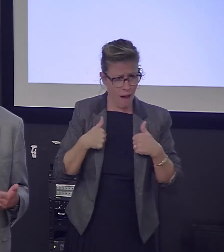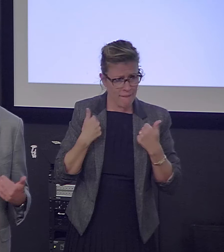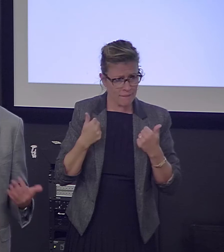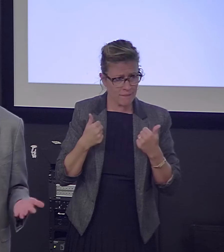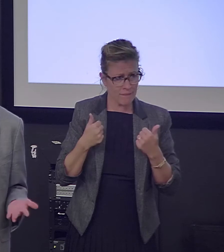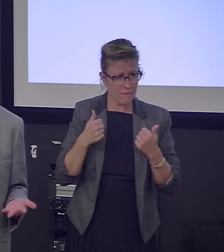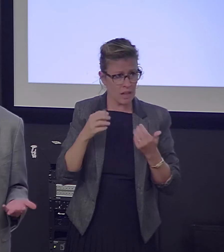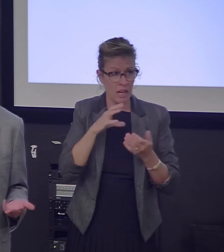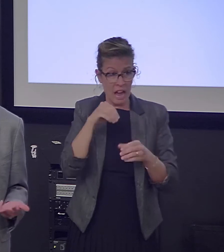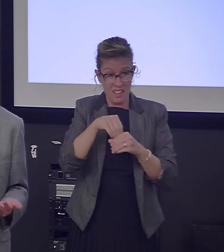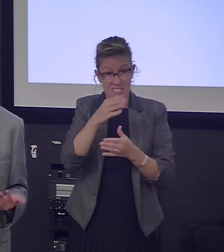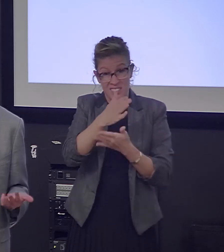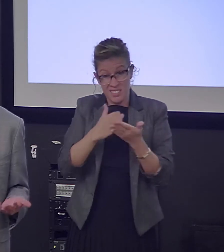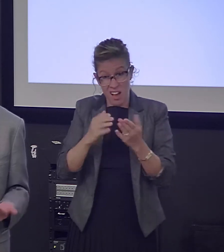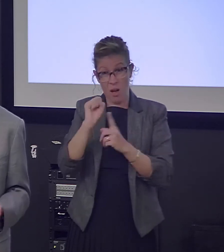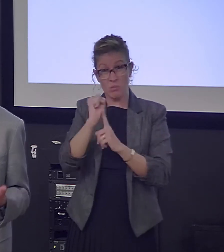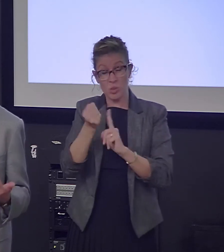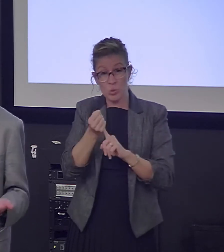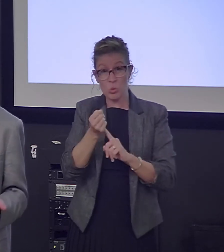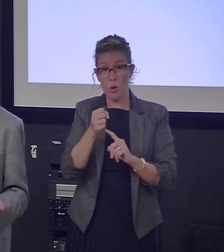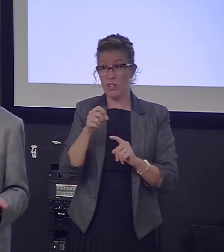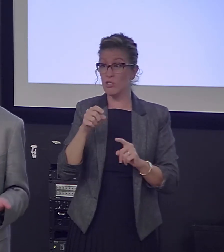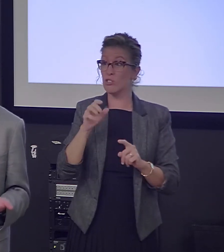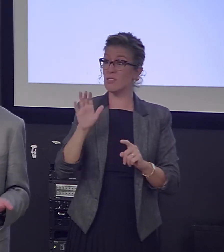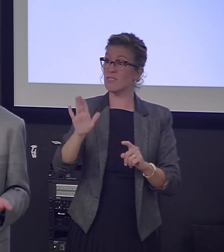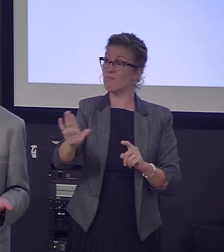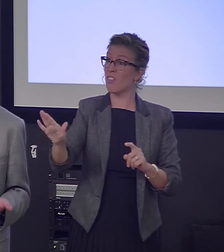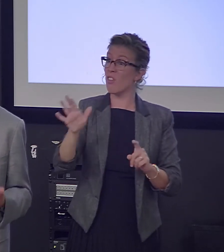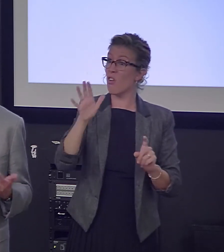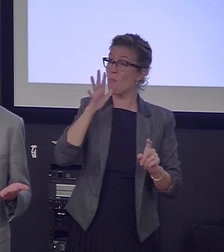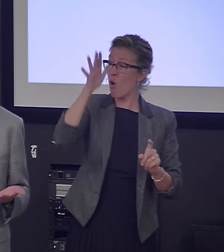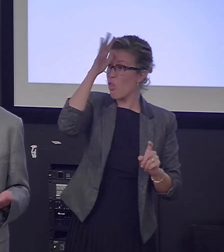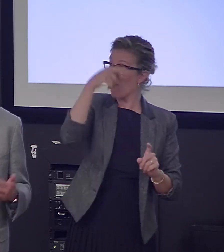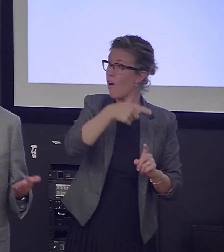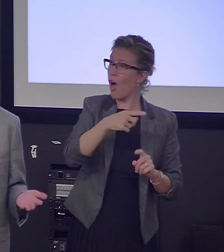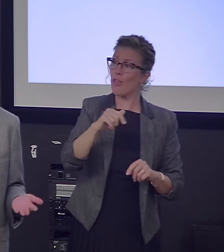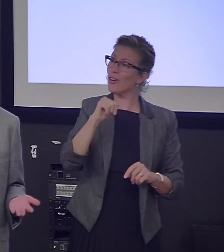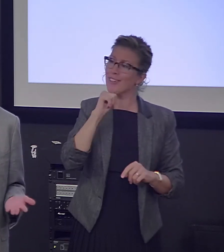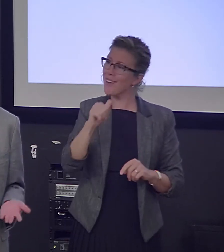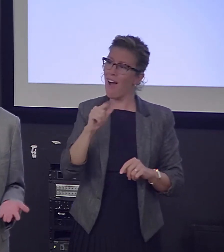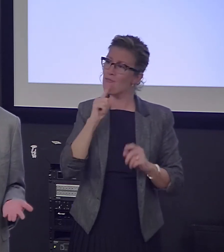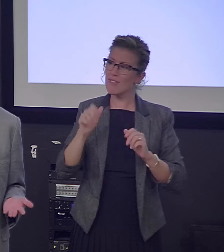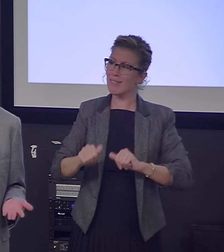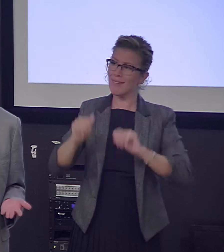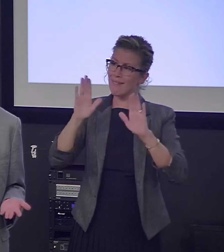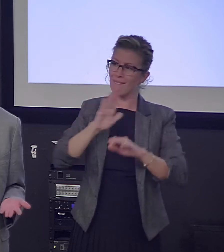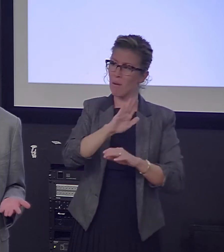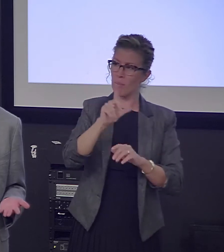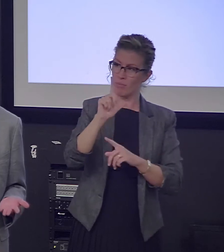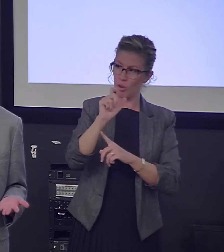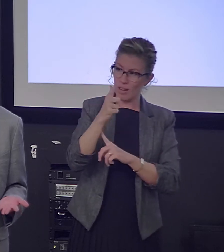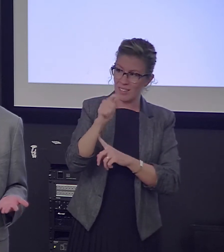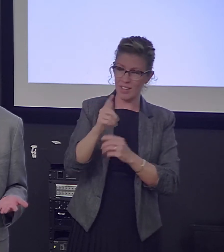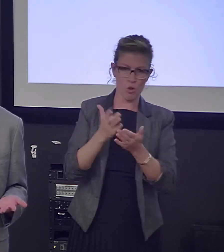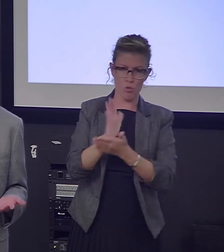And in some instances, those parents had not given up the legal rights for that child.